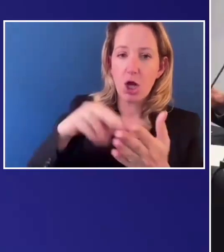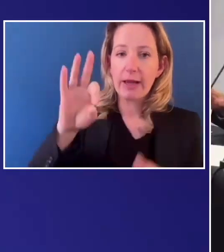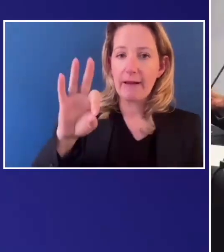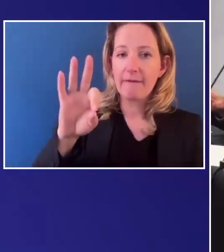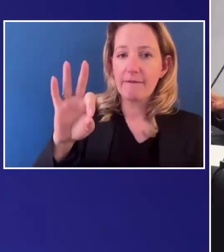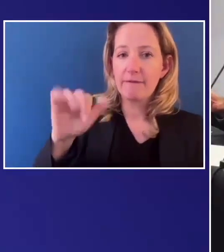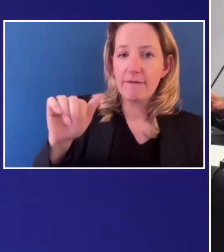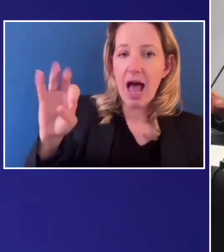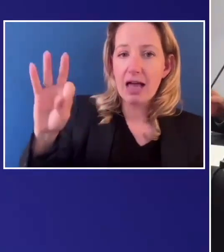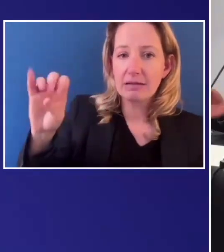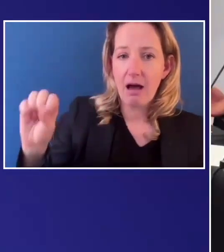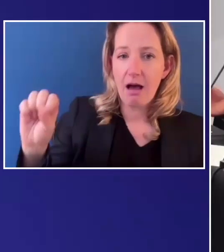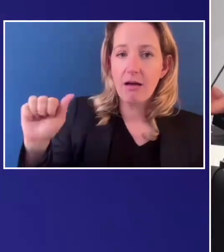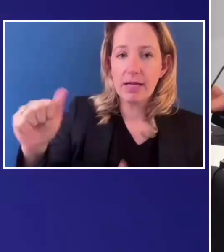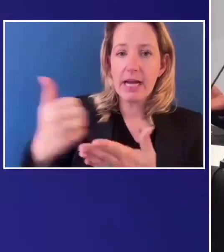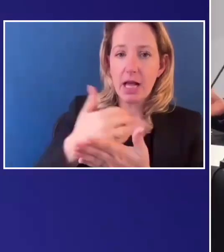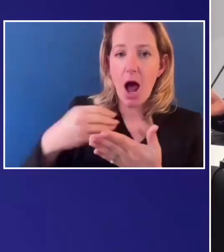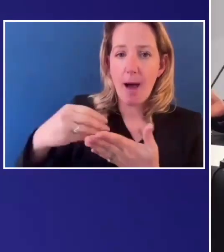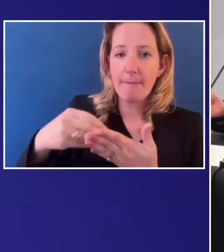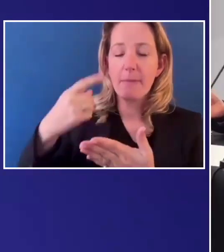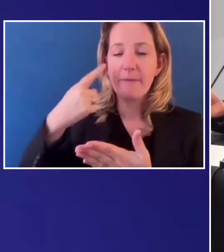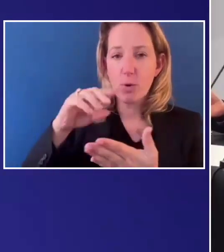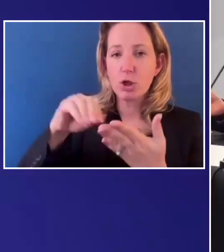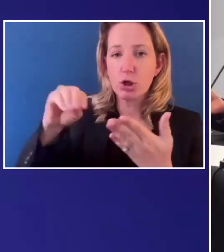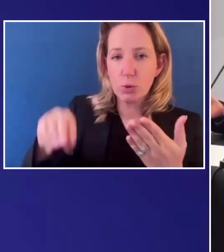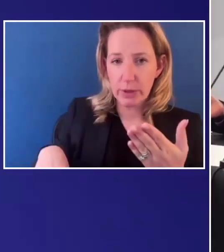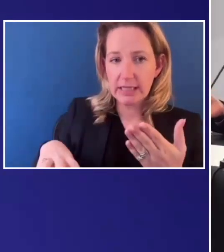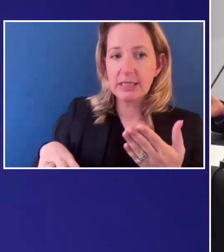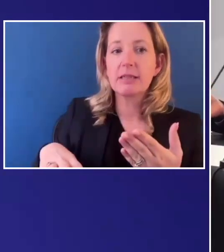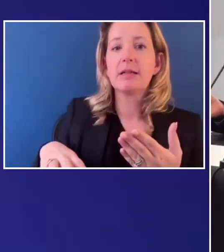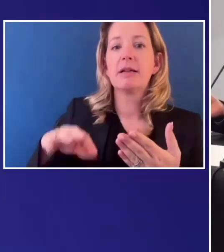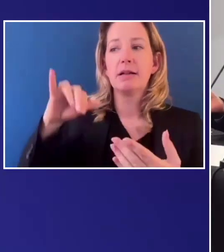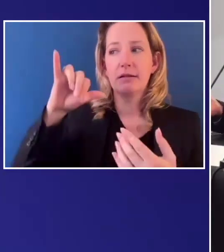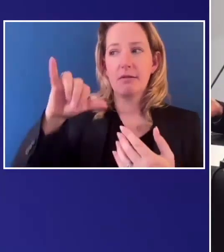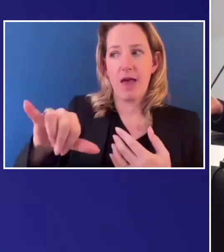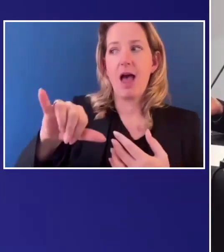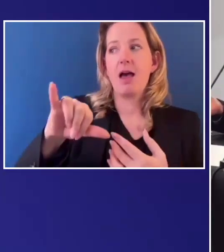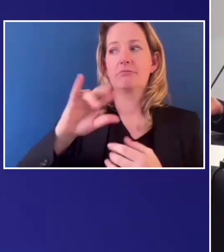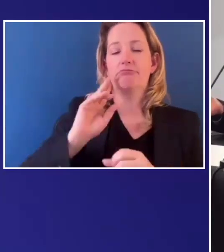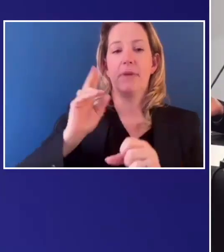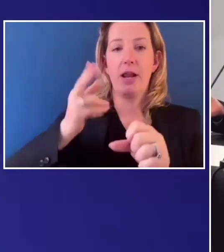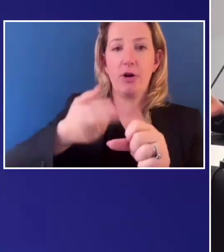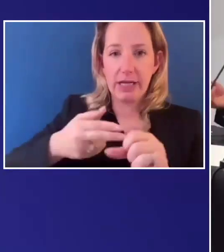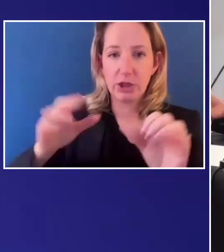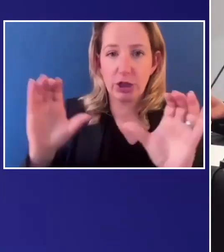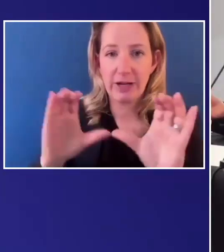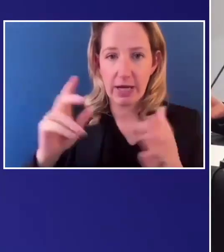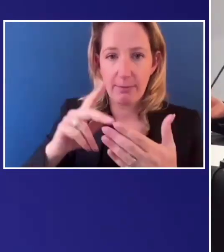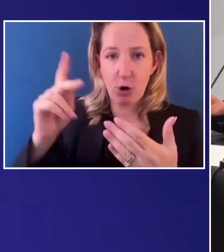FAFSA income for students that are entering certificate programs to identify the